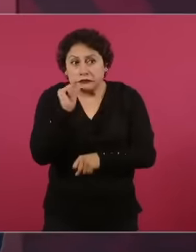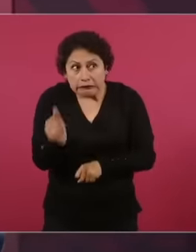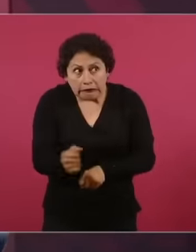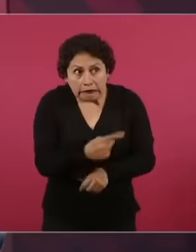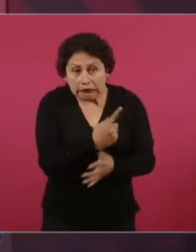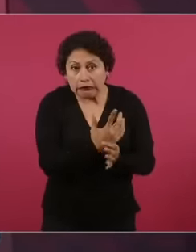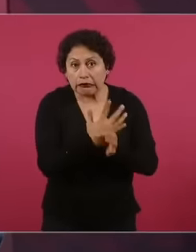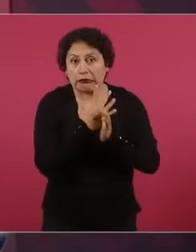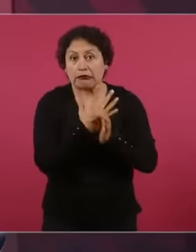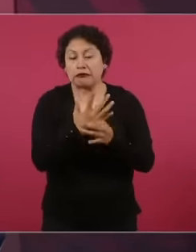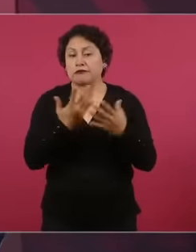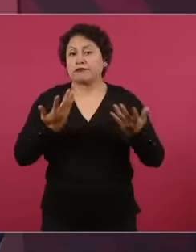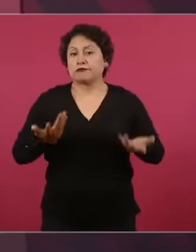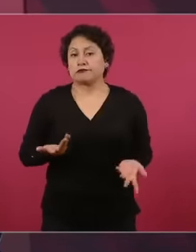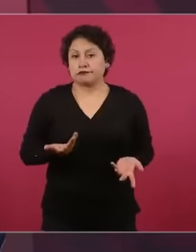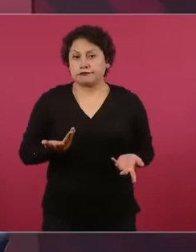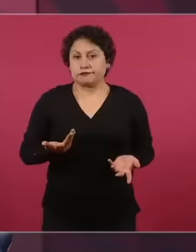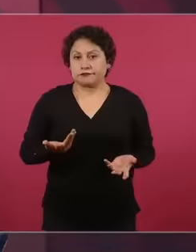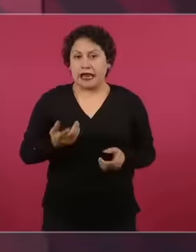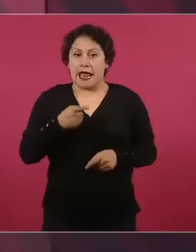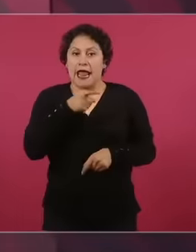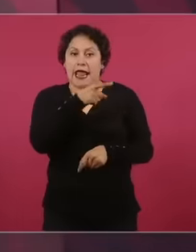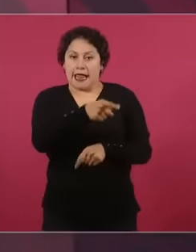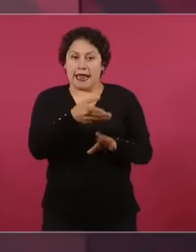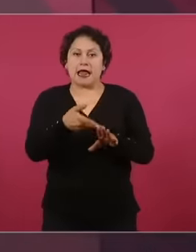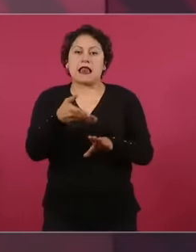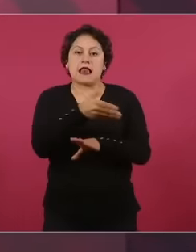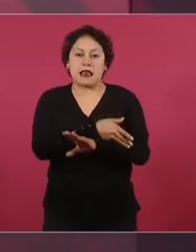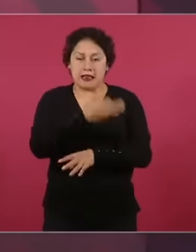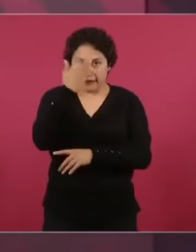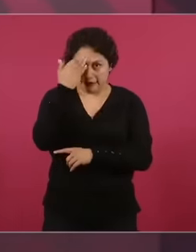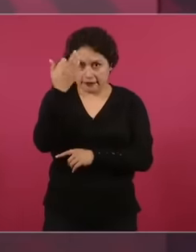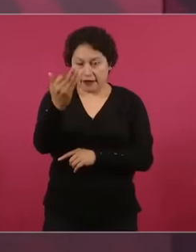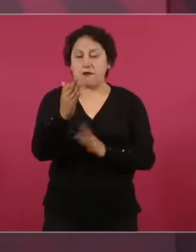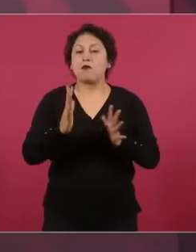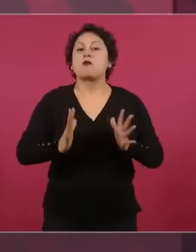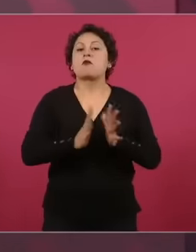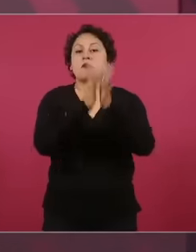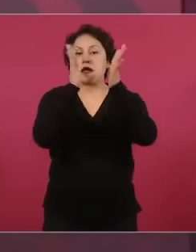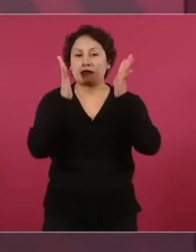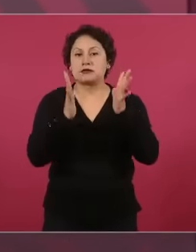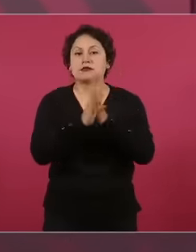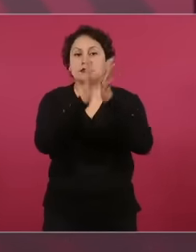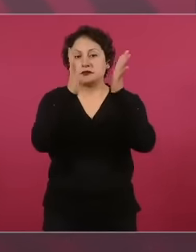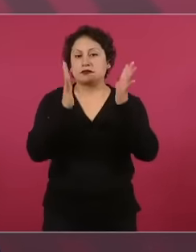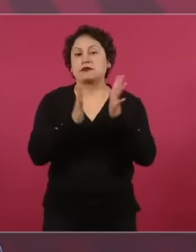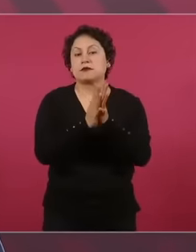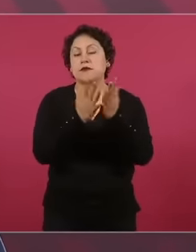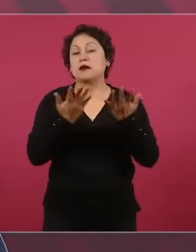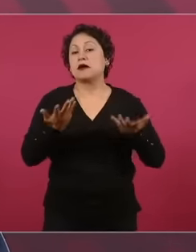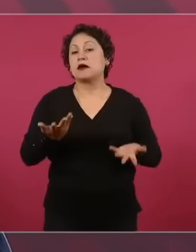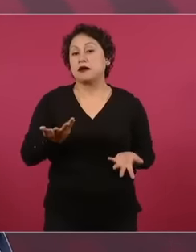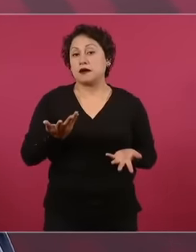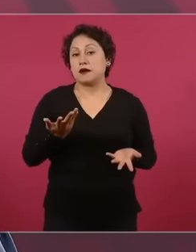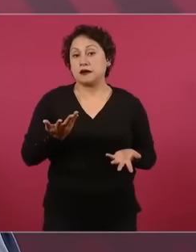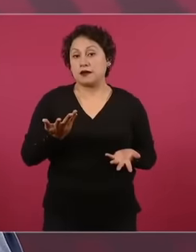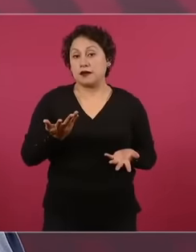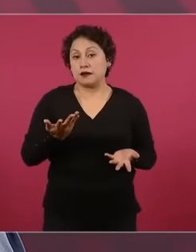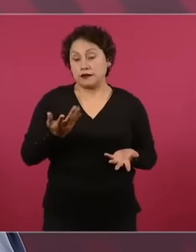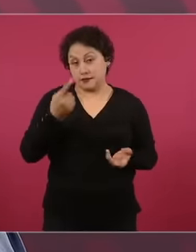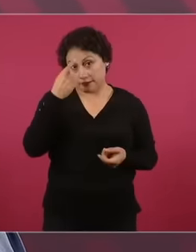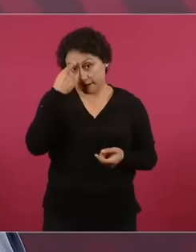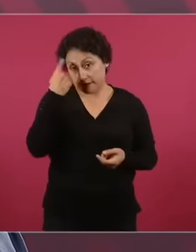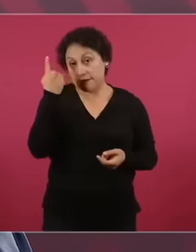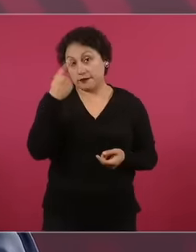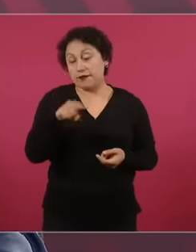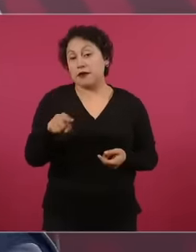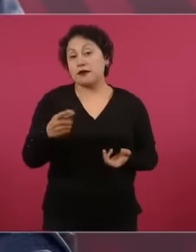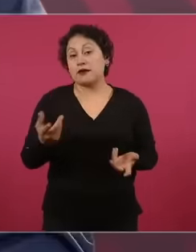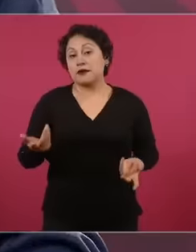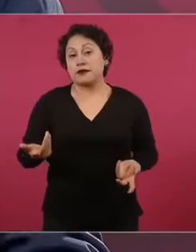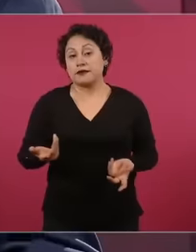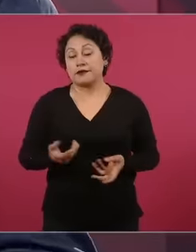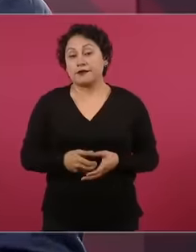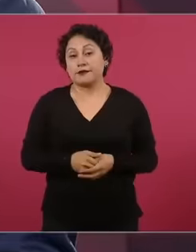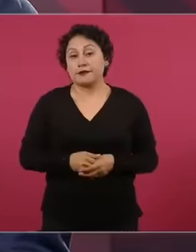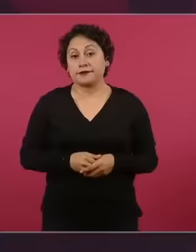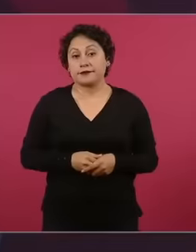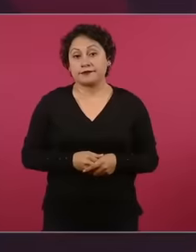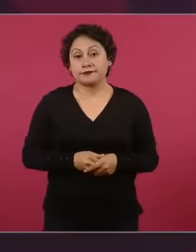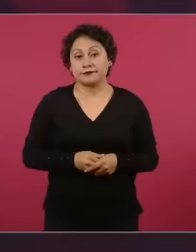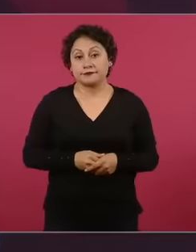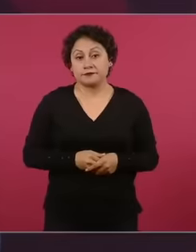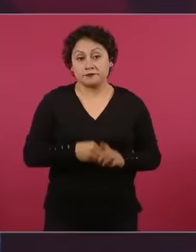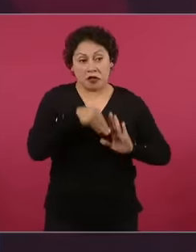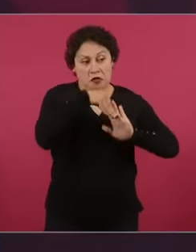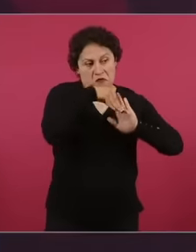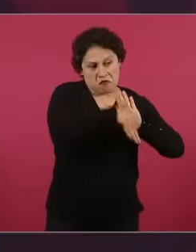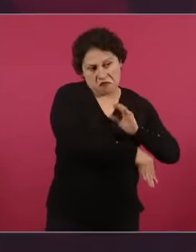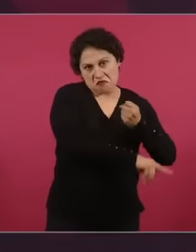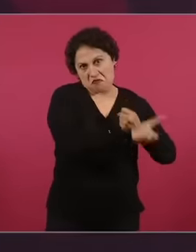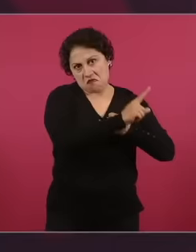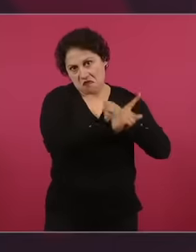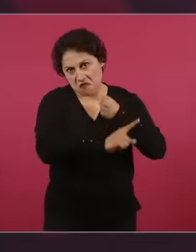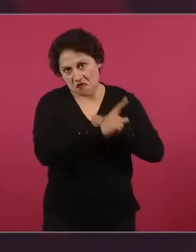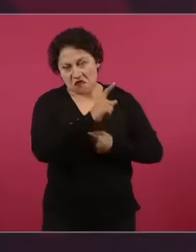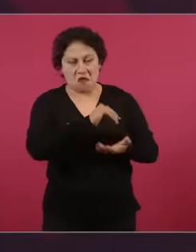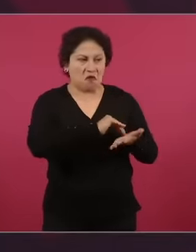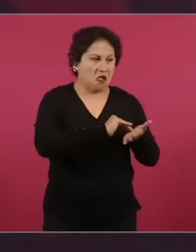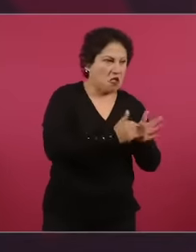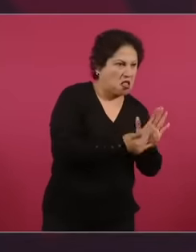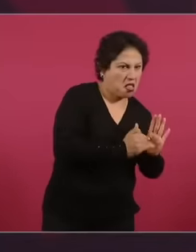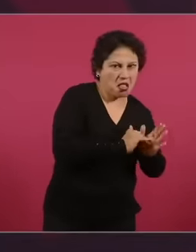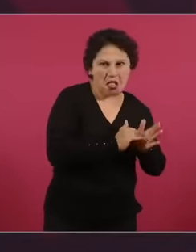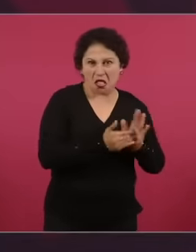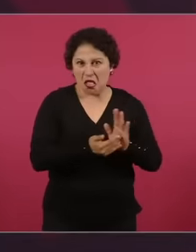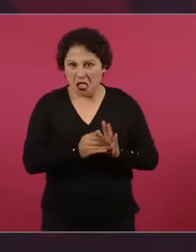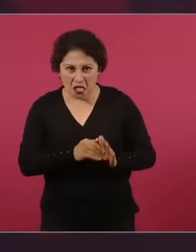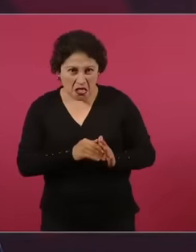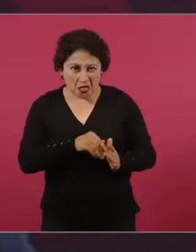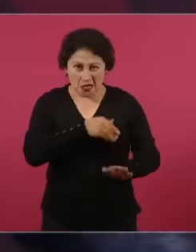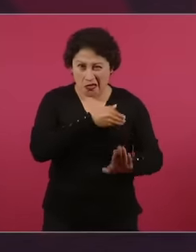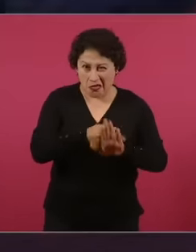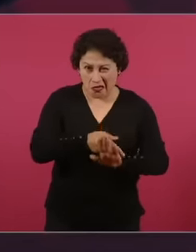had participated in precipitating and exacerbating that crisis, that failure, wanted to put us